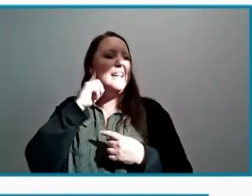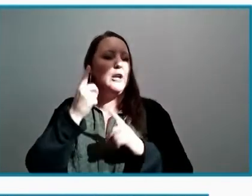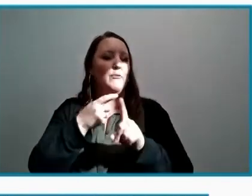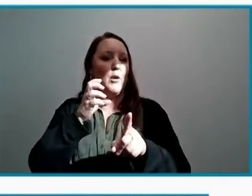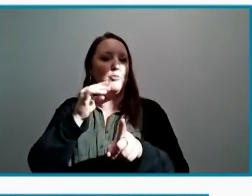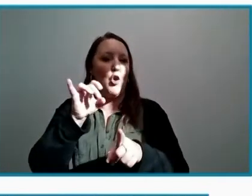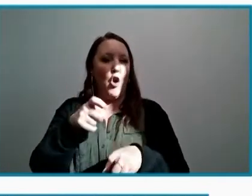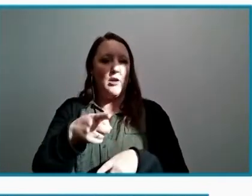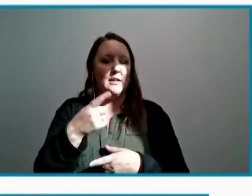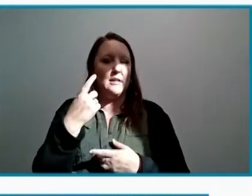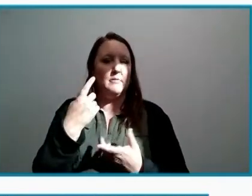If you have anything to add.